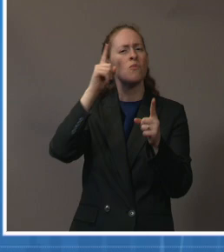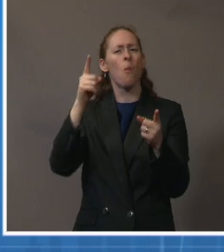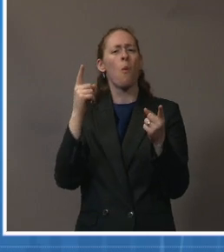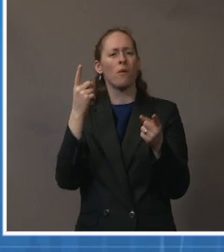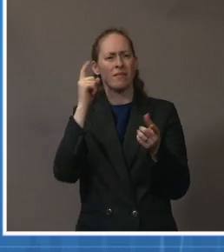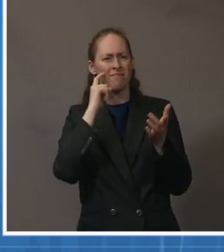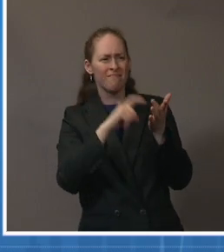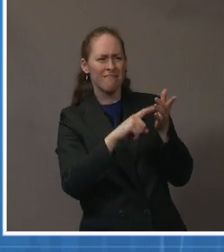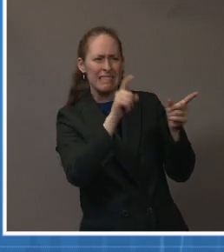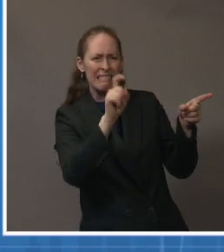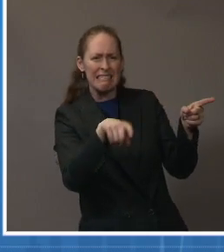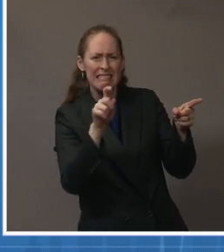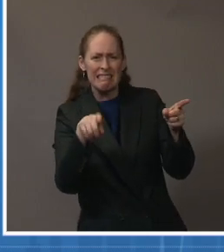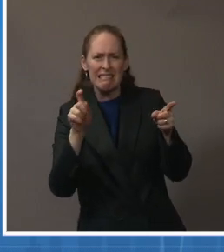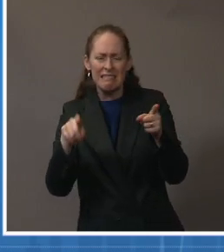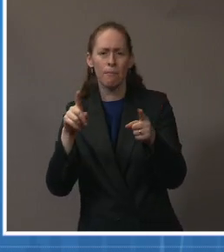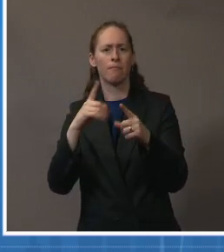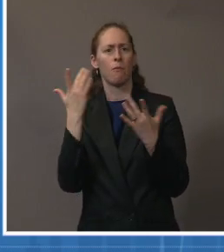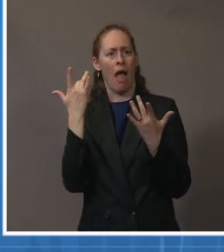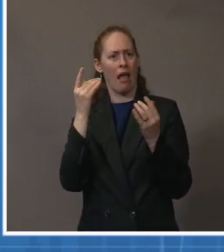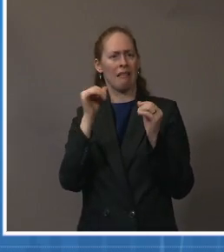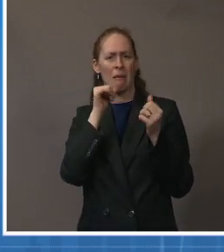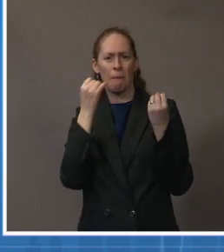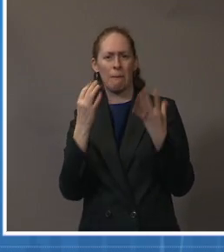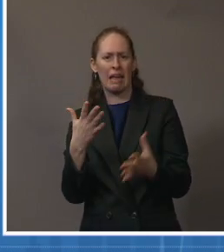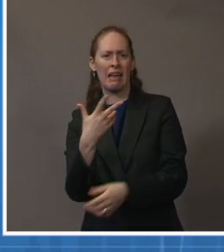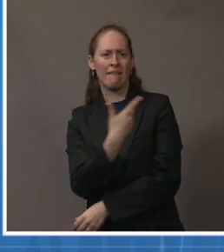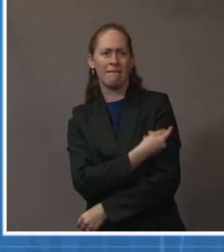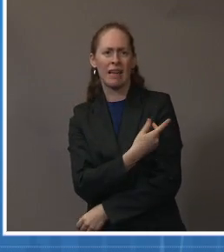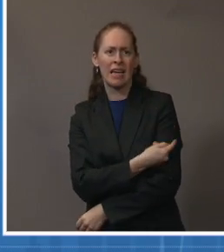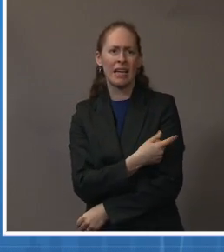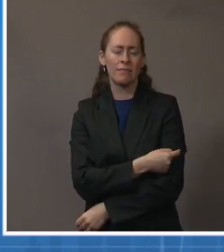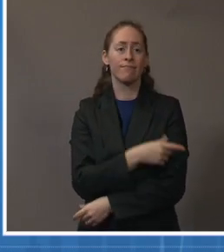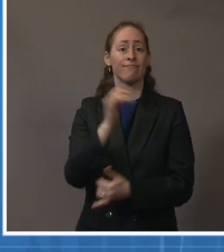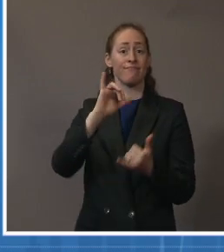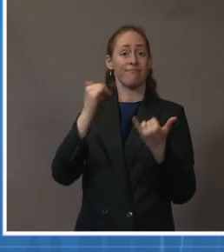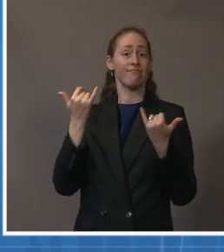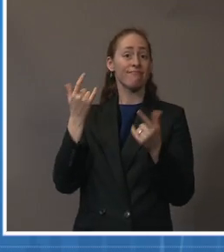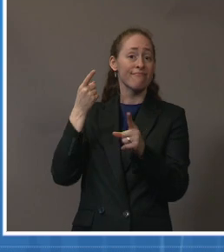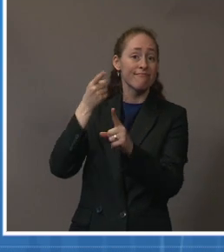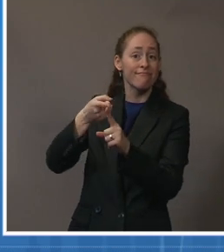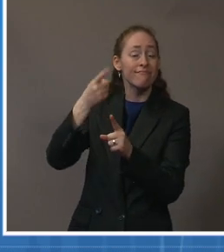or dealing with urgent present crises, like the West Bank and Gaza, Ukraine,